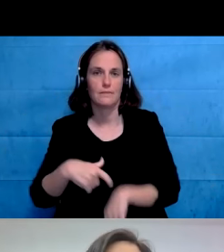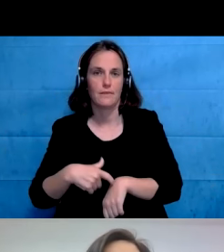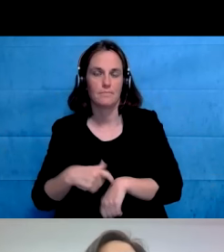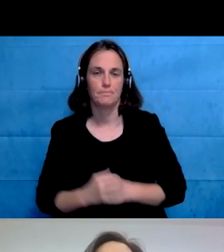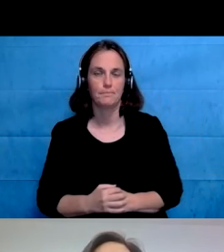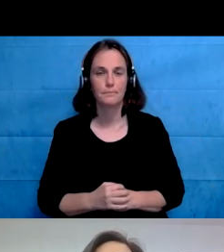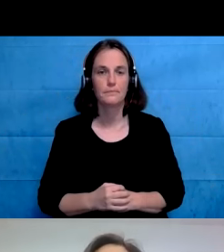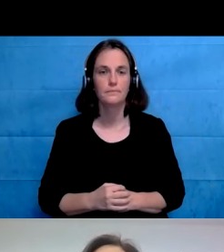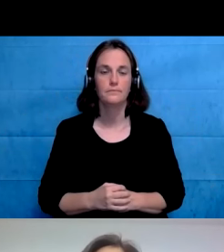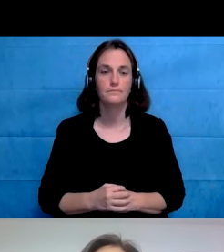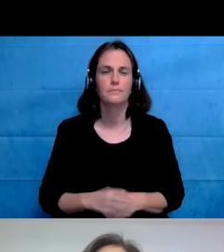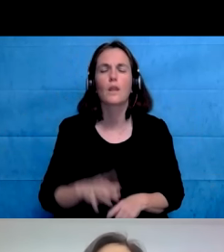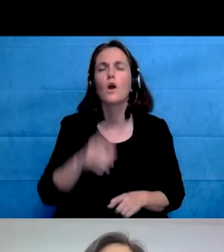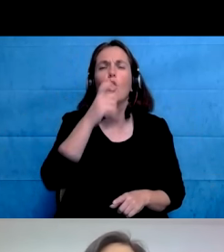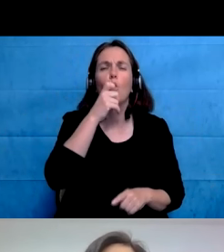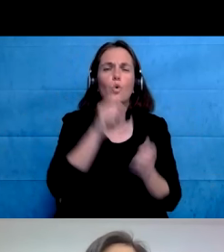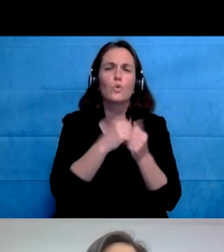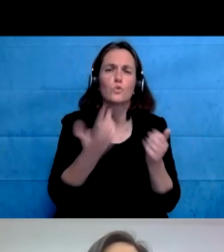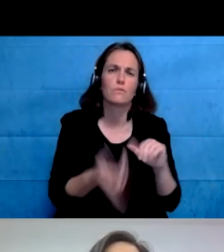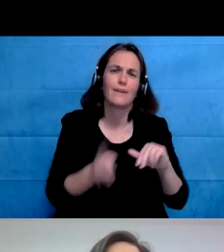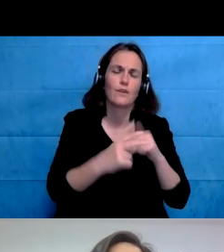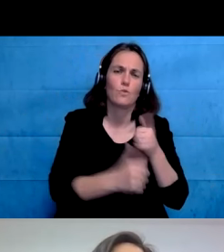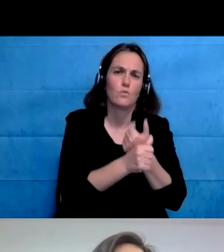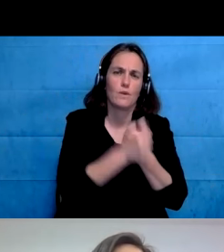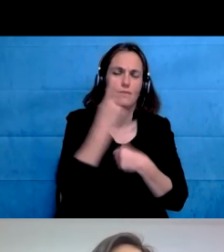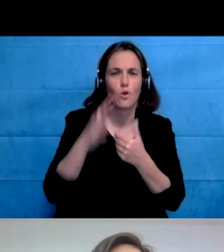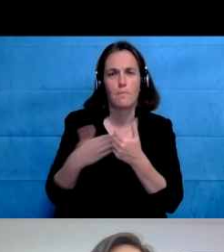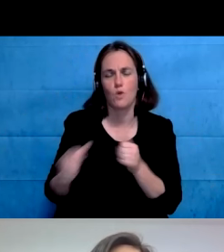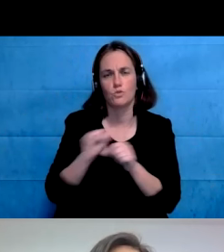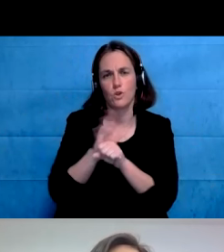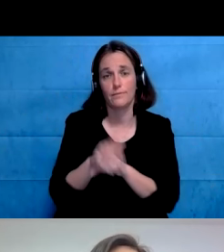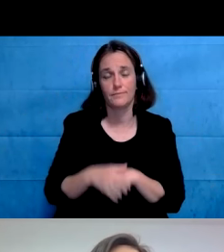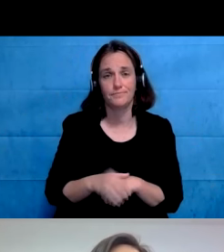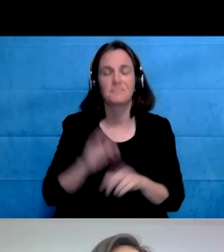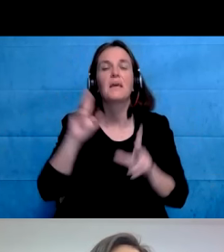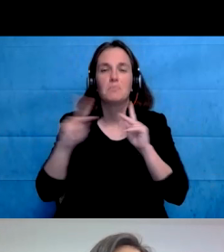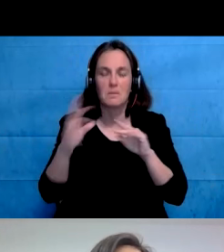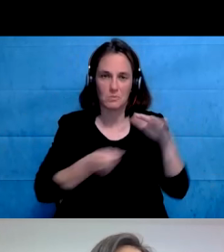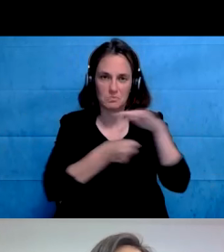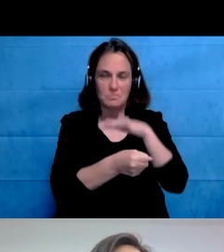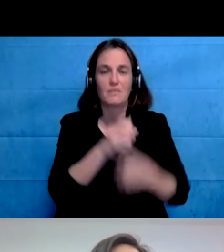So who's at increased risk for post COVID? People who are admitted to the ICU and required ventilation,